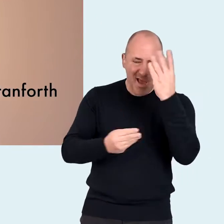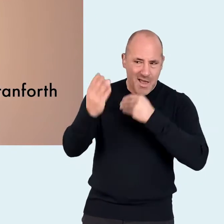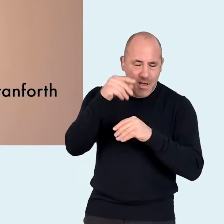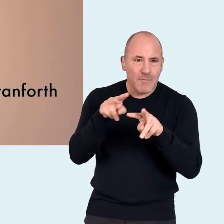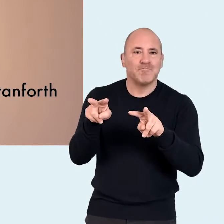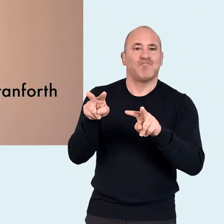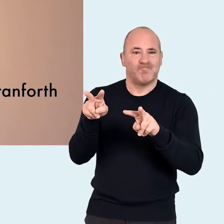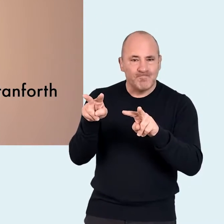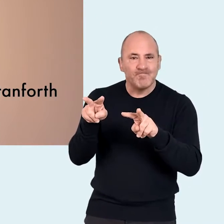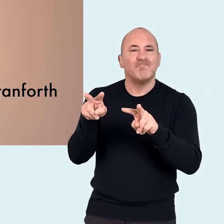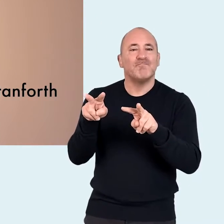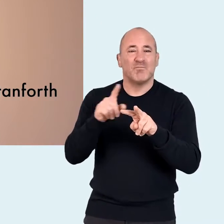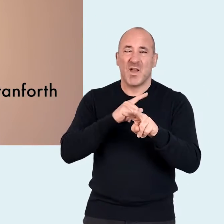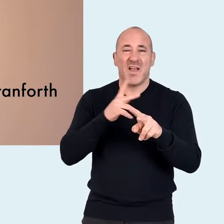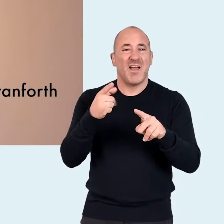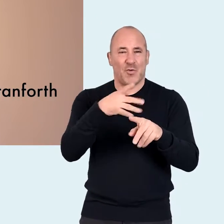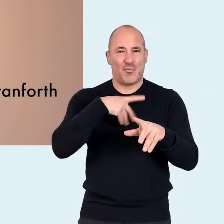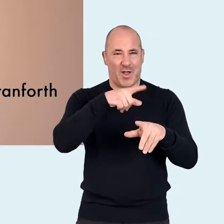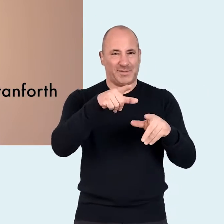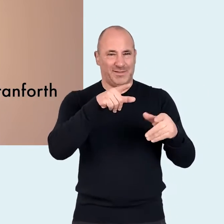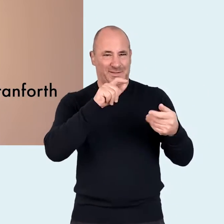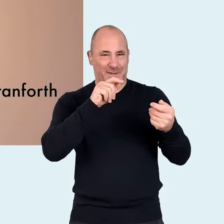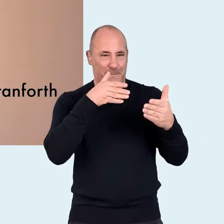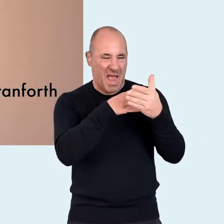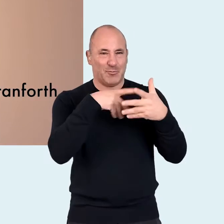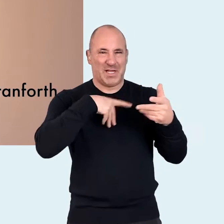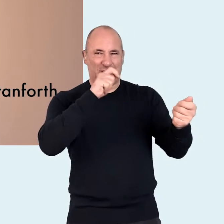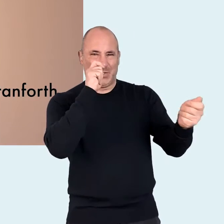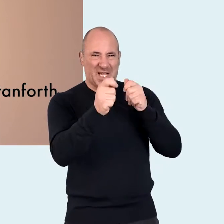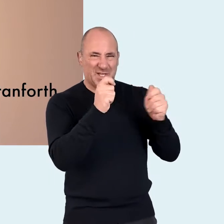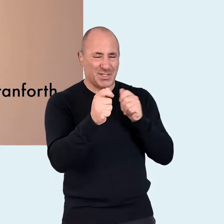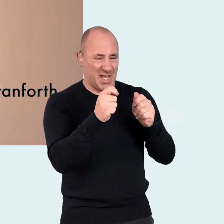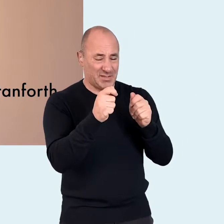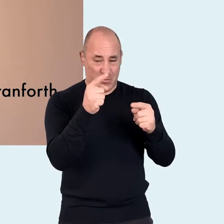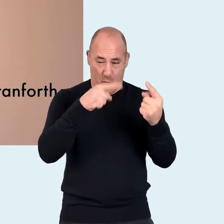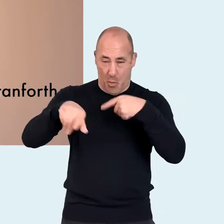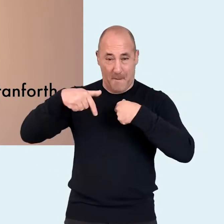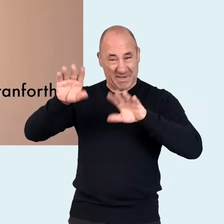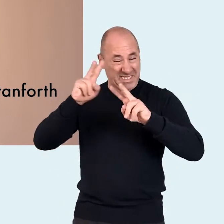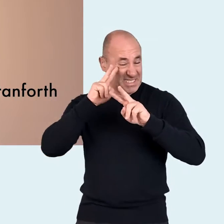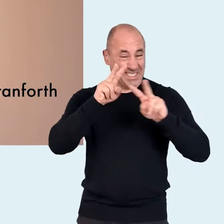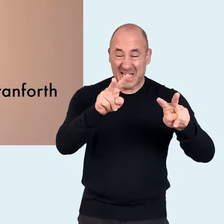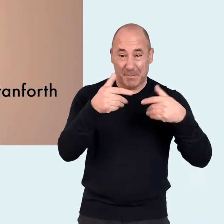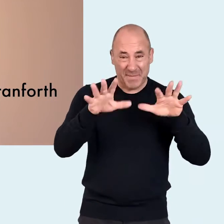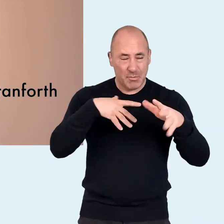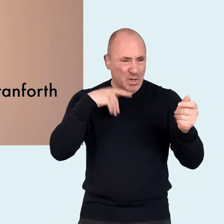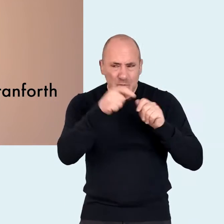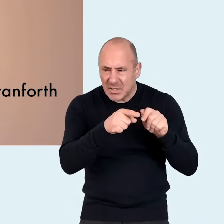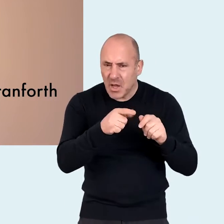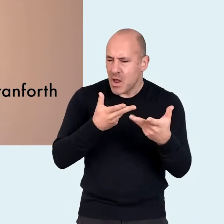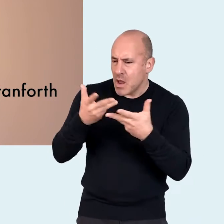who's got a disability and learn from them, because a lot of the things that you're going